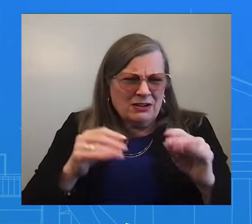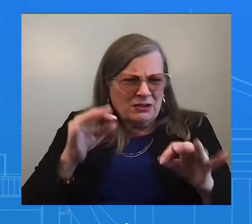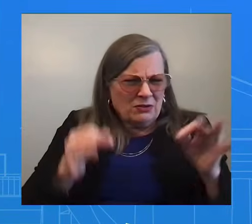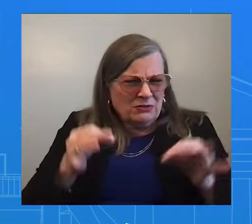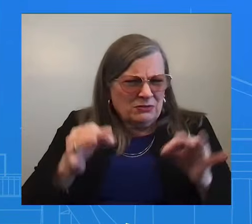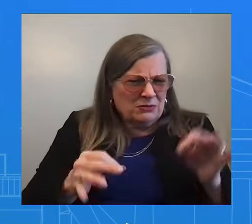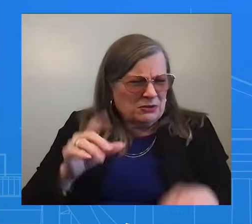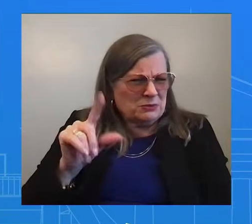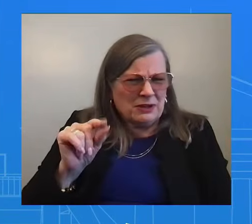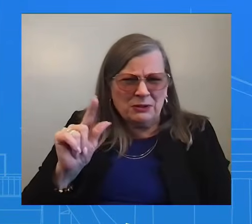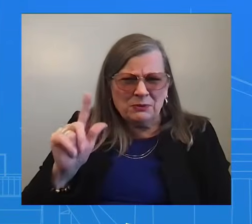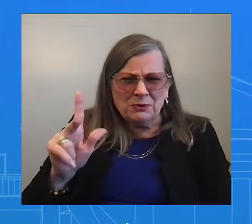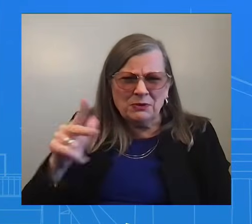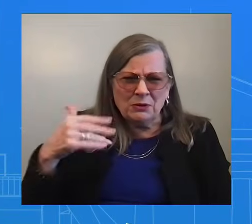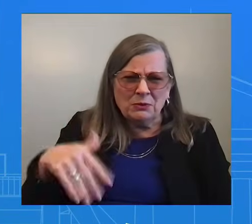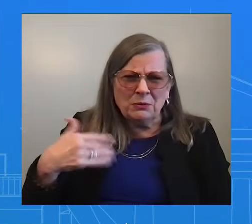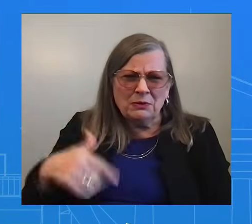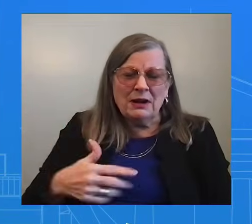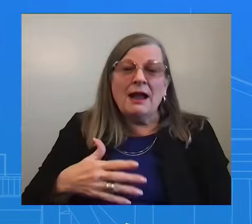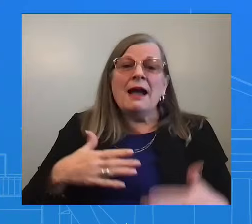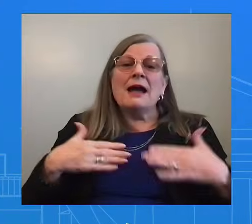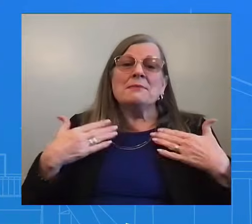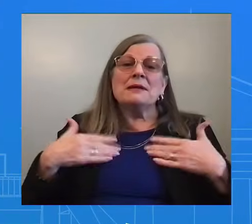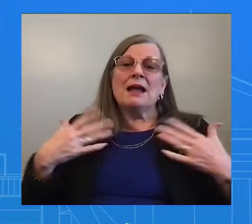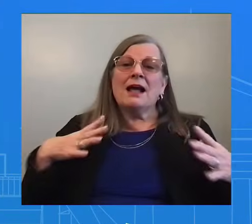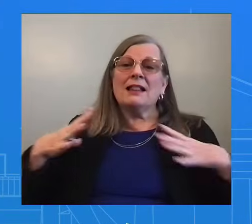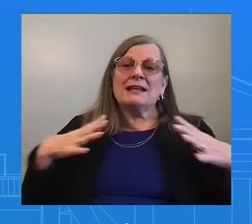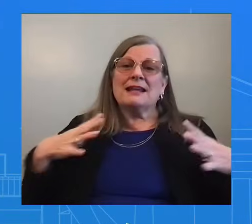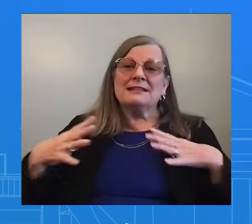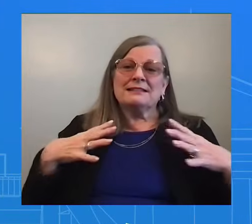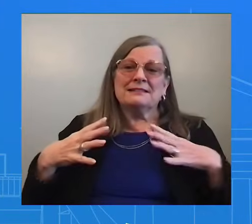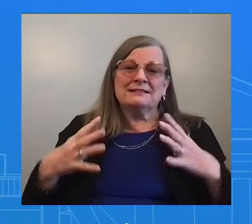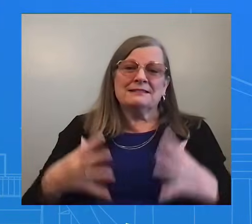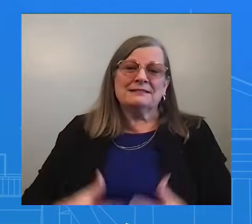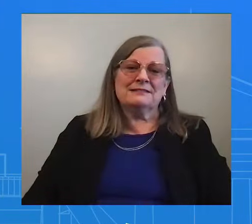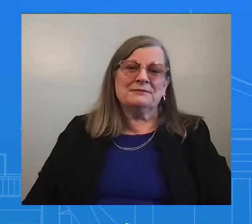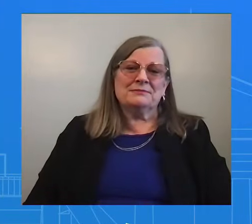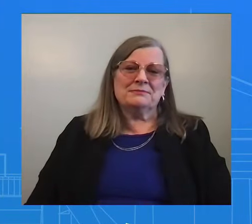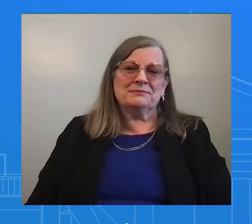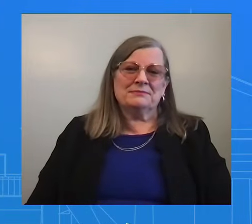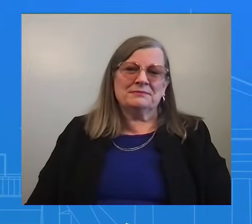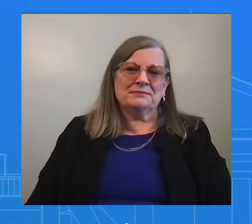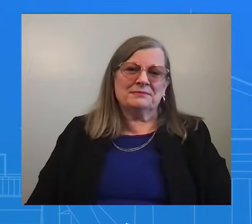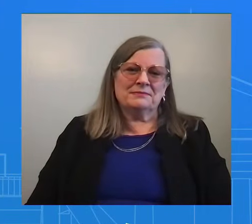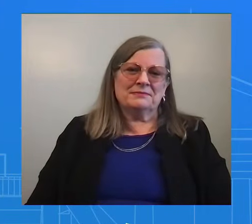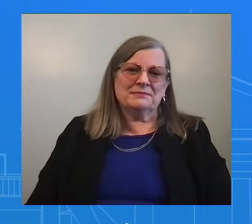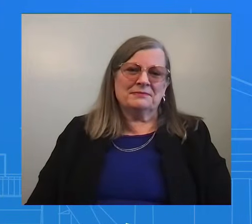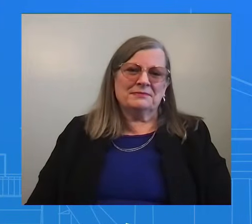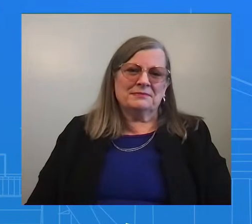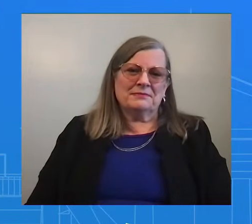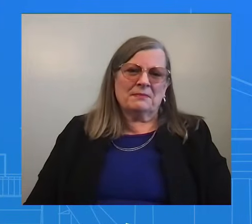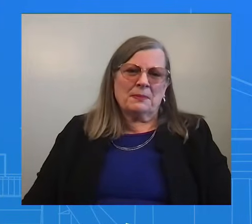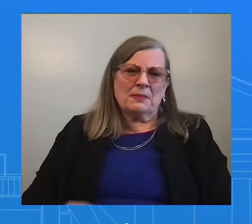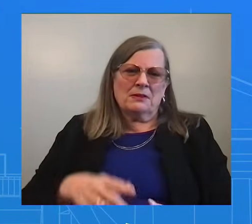Go ahead, Zeke. The Press: Thanks, Karine. Traditionally, the president will hold a year-end press conference